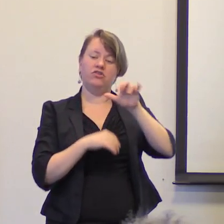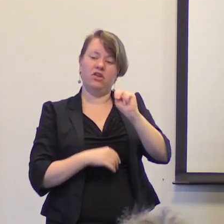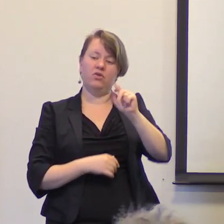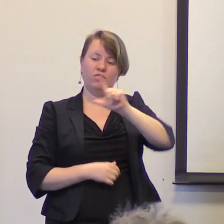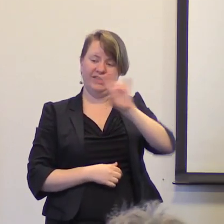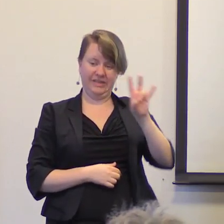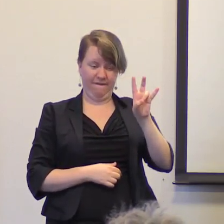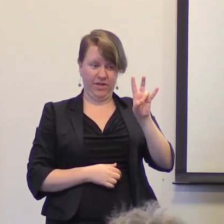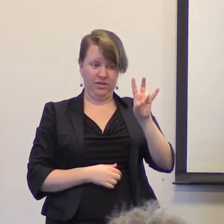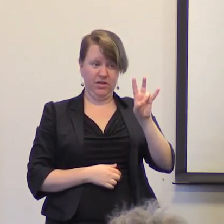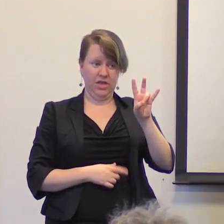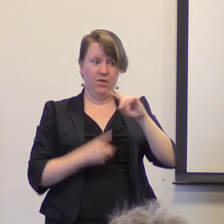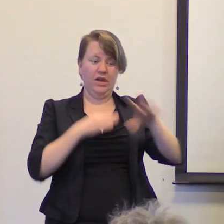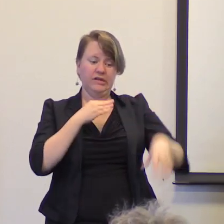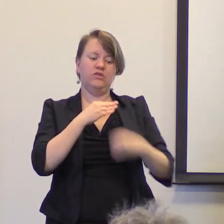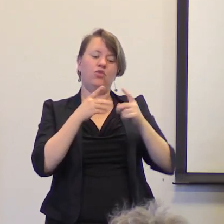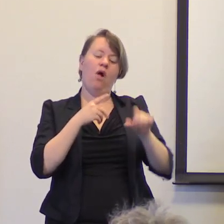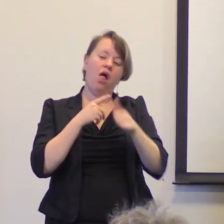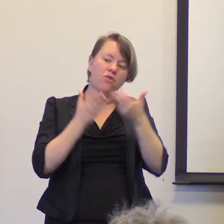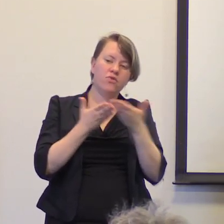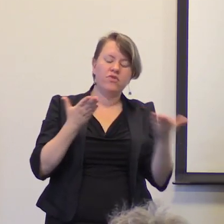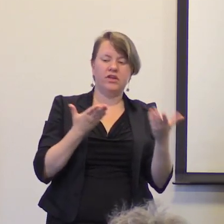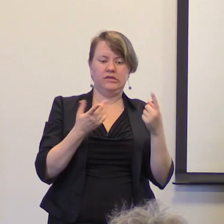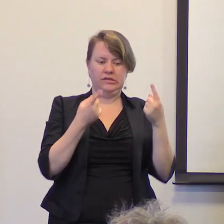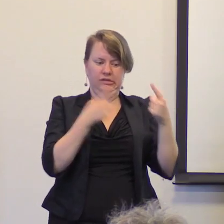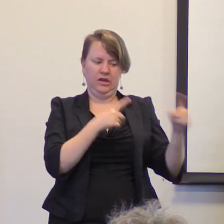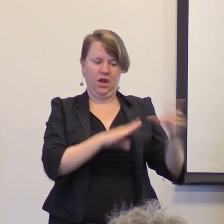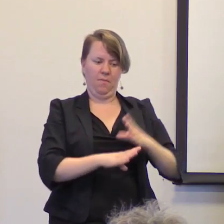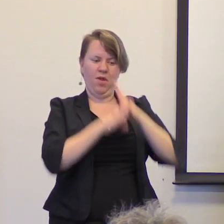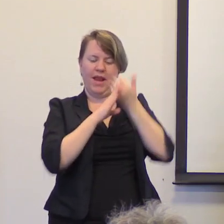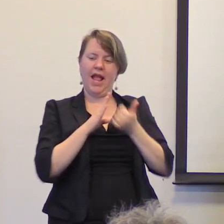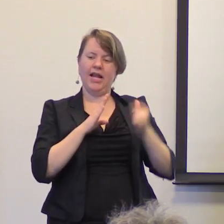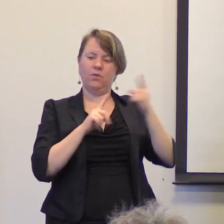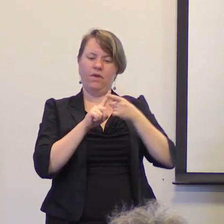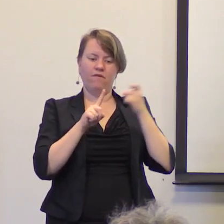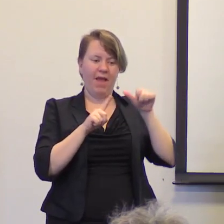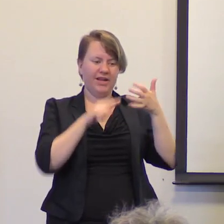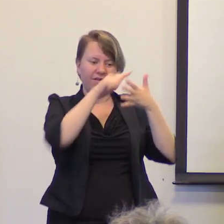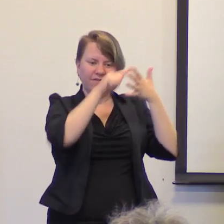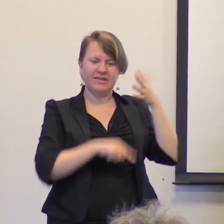in addition to other things that it did, prohibited anybody from any one of the seven countries